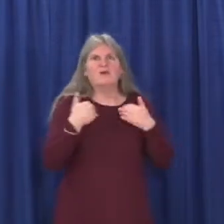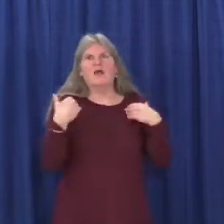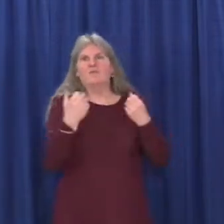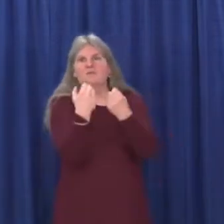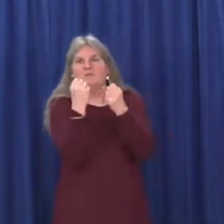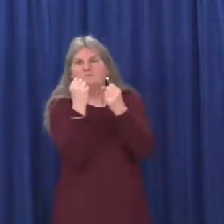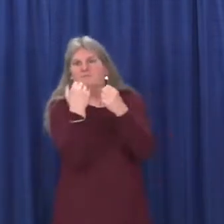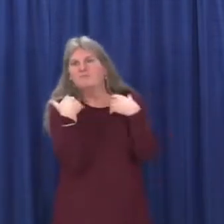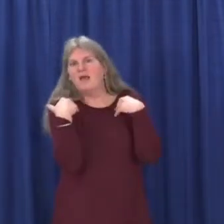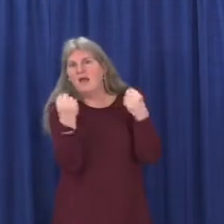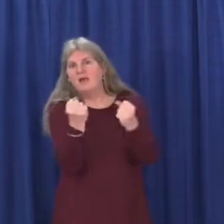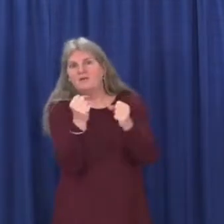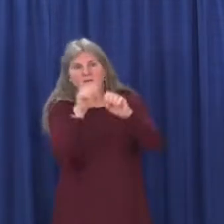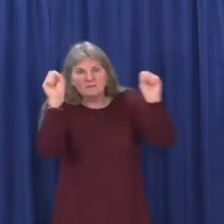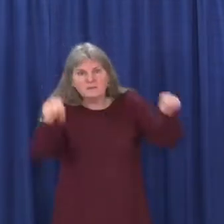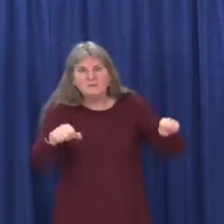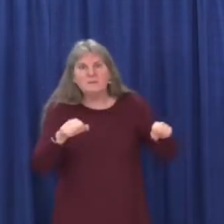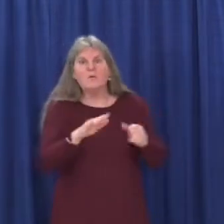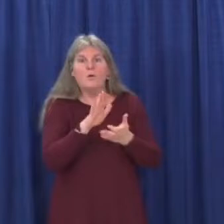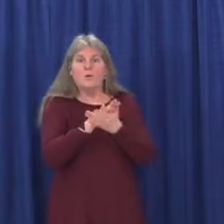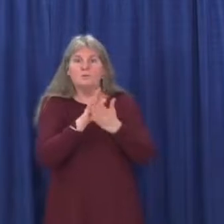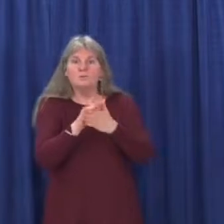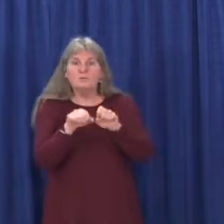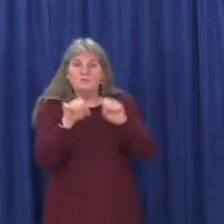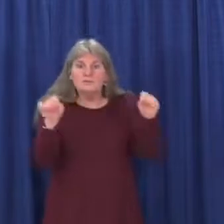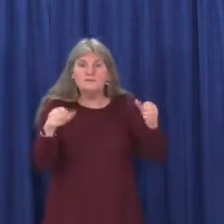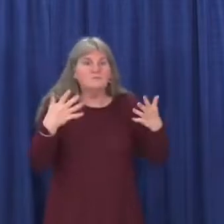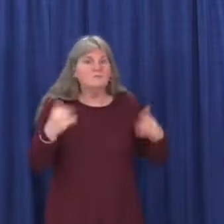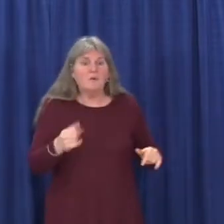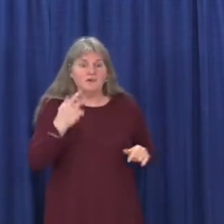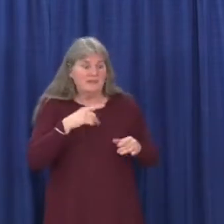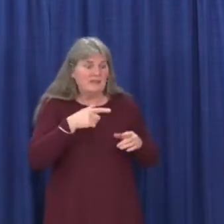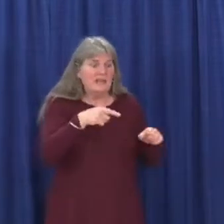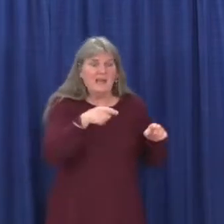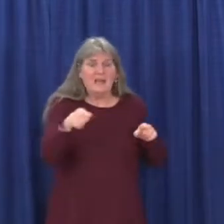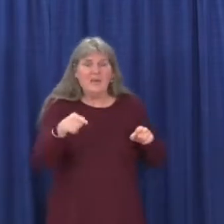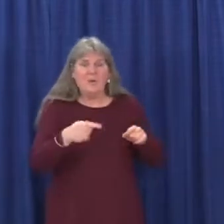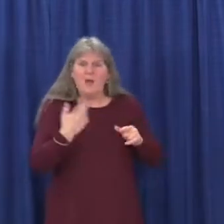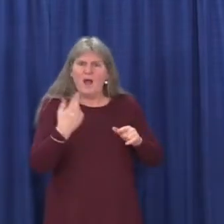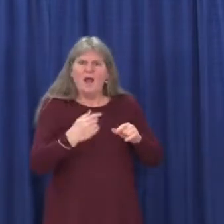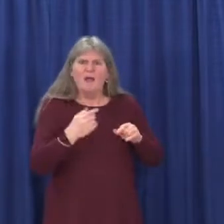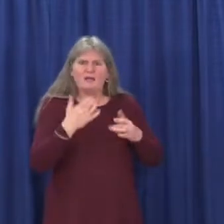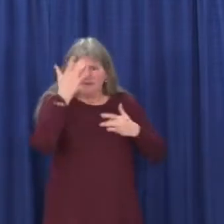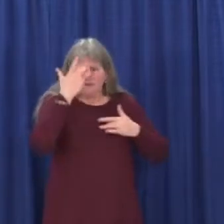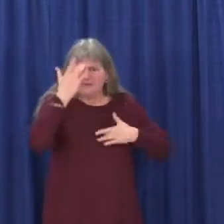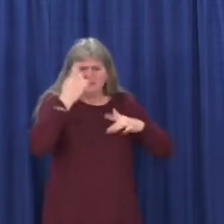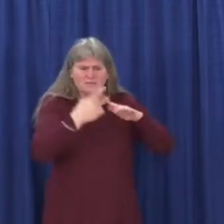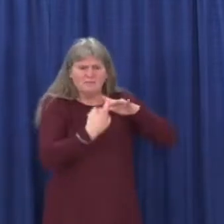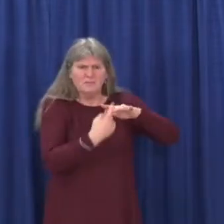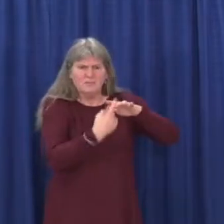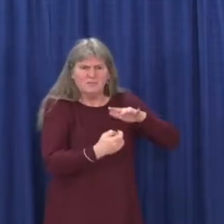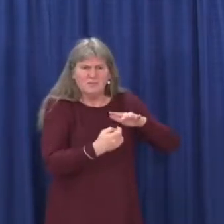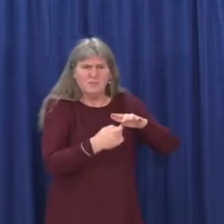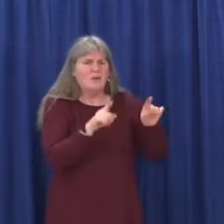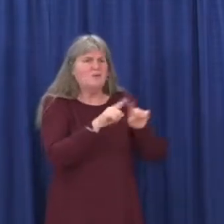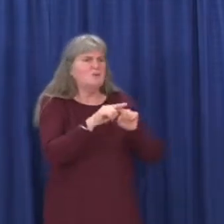in our businesses, et cetera. And I would like to see everybody up to date with their vaccines. Everybody.